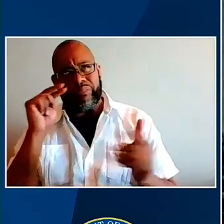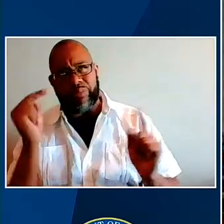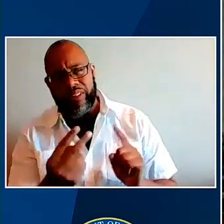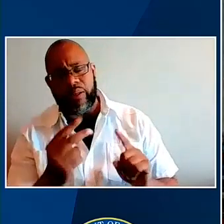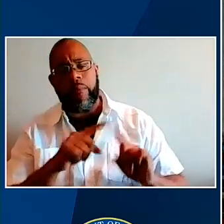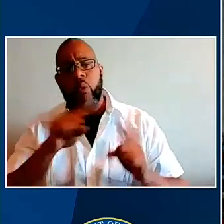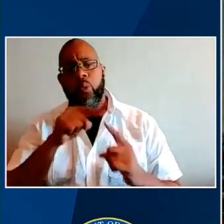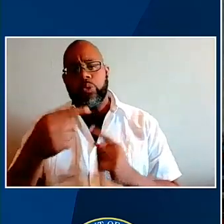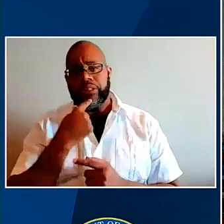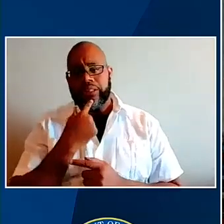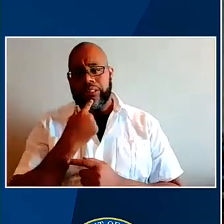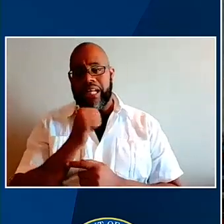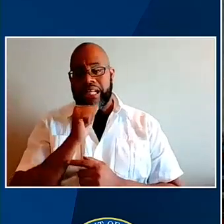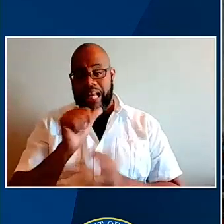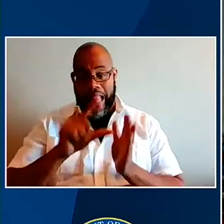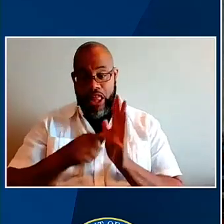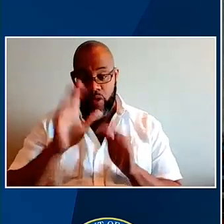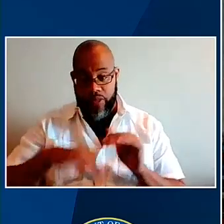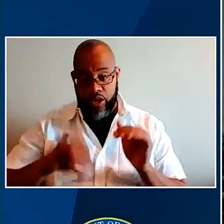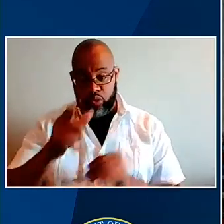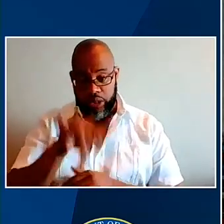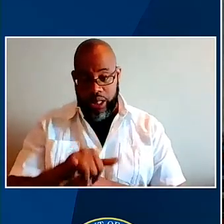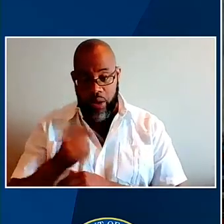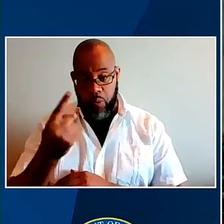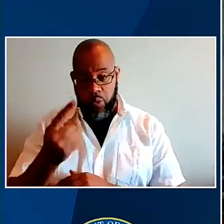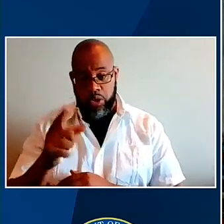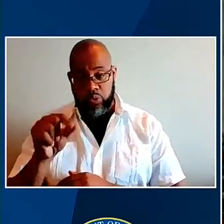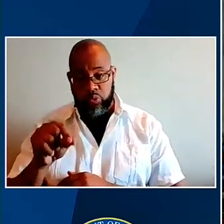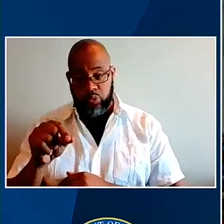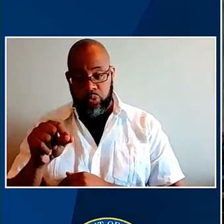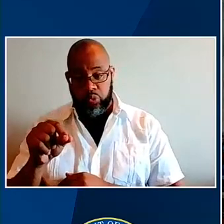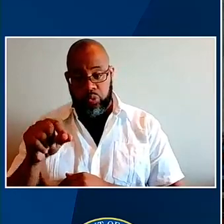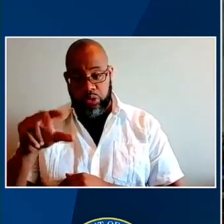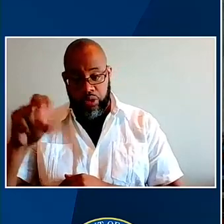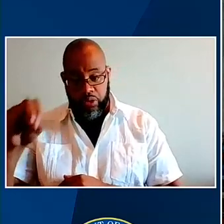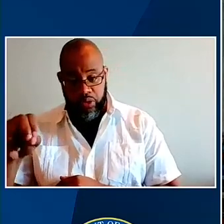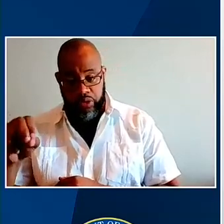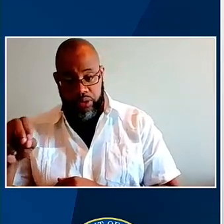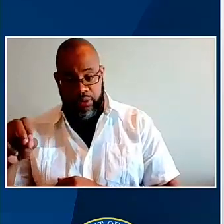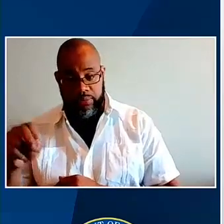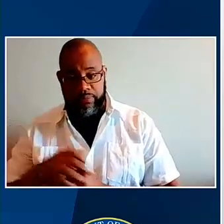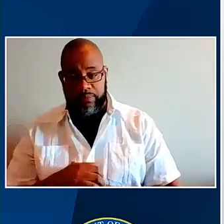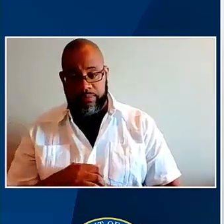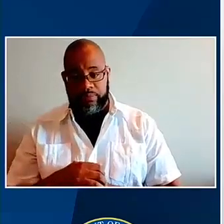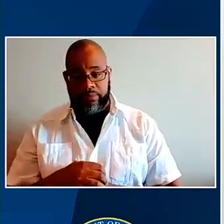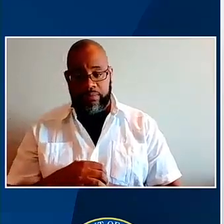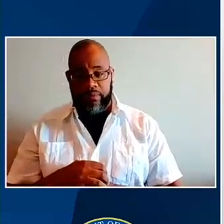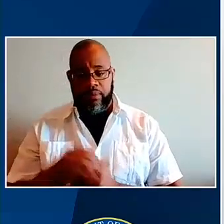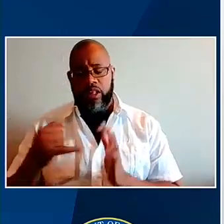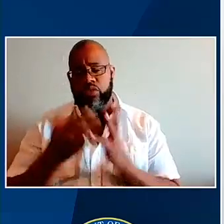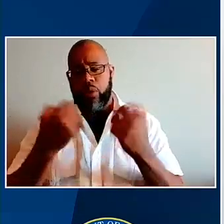say not later than July 1, 2030, a state action exempts the institution. I just want to make sure it's understood